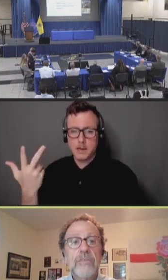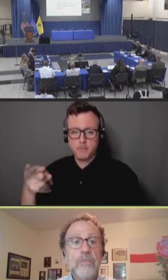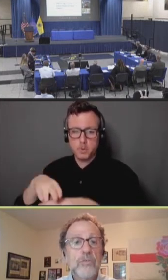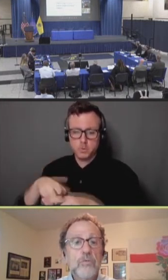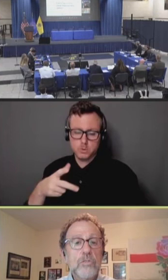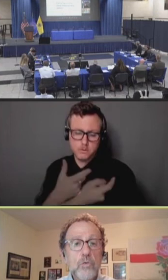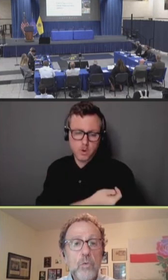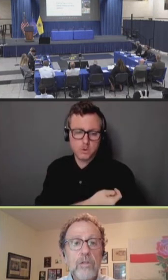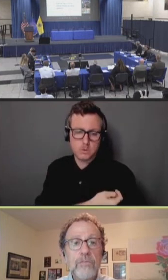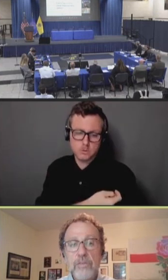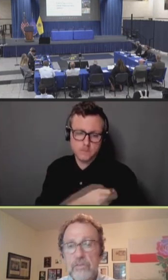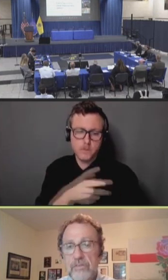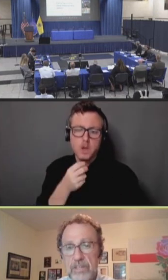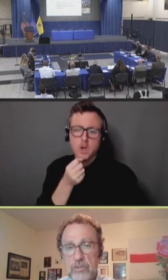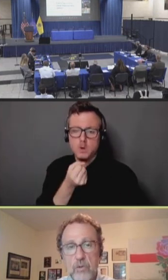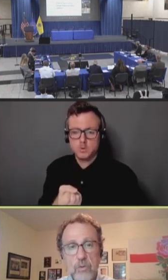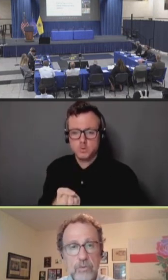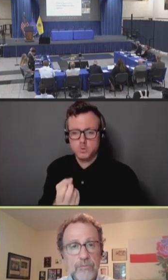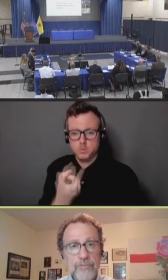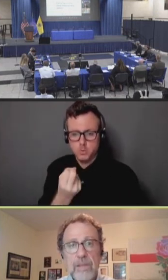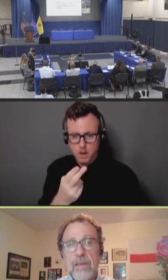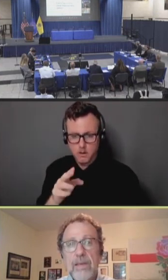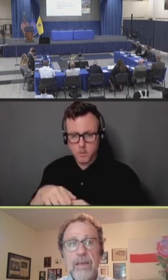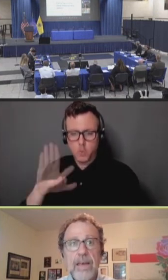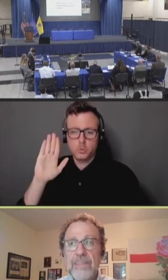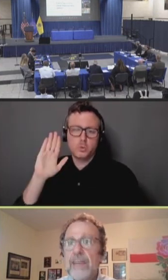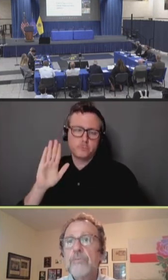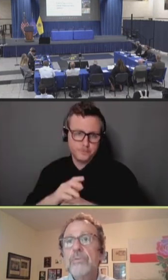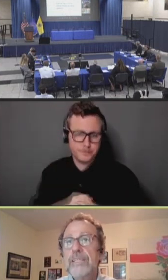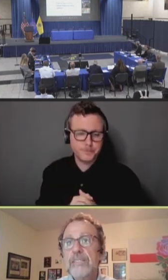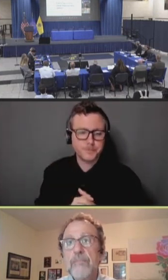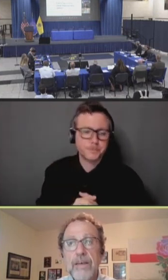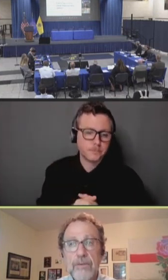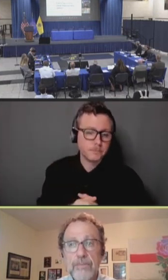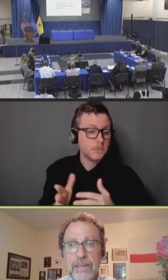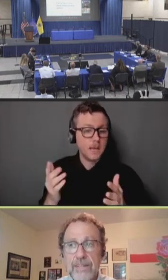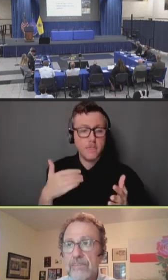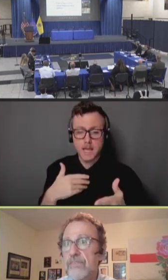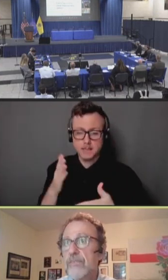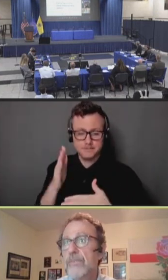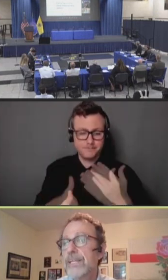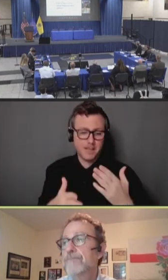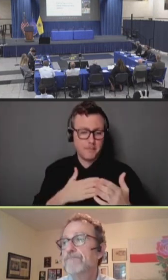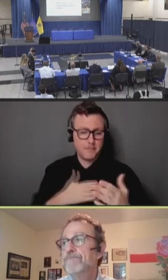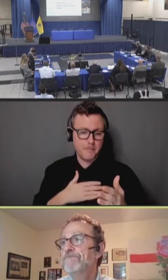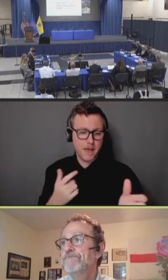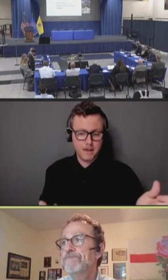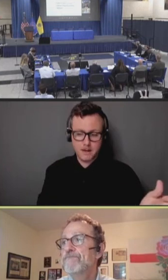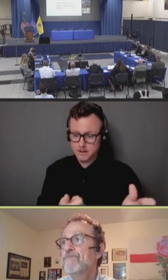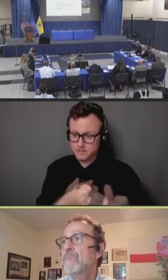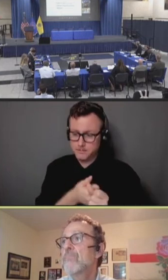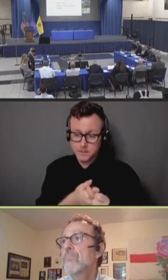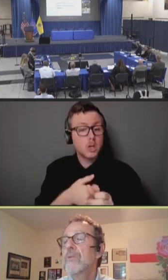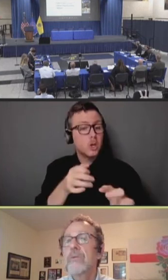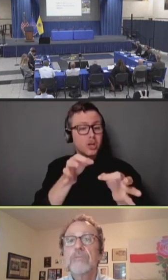individuals 12 years of age and older. And that completes my update for the meeting. Robert Hopkins: Thank you very